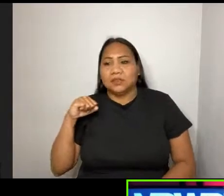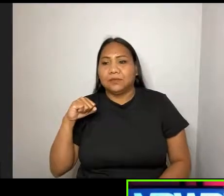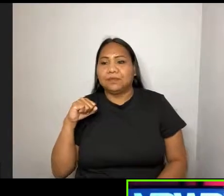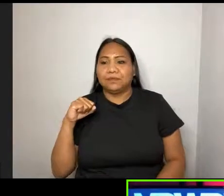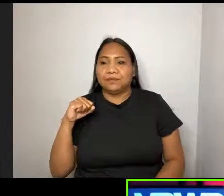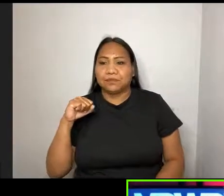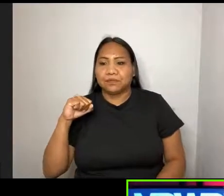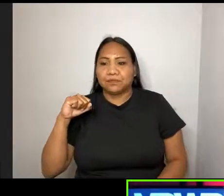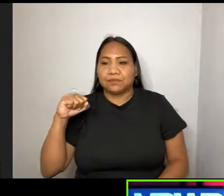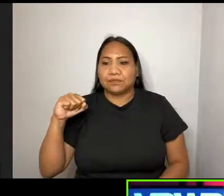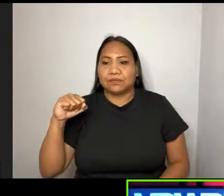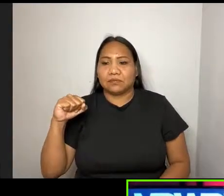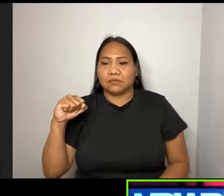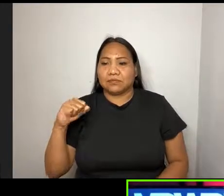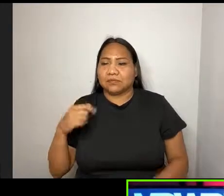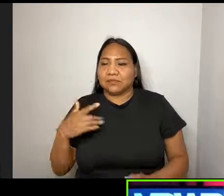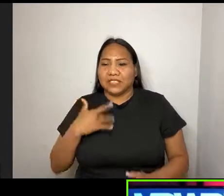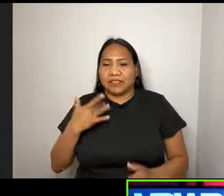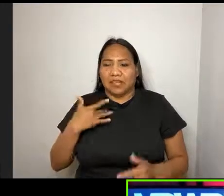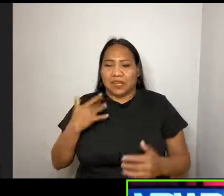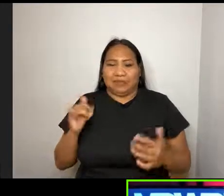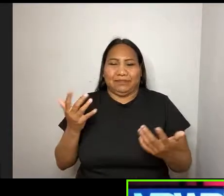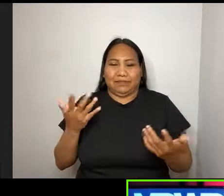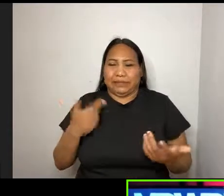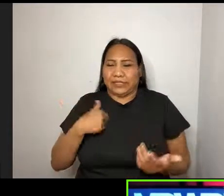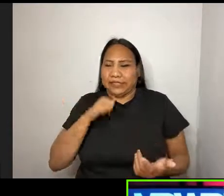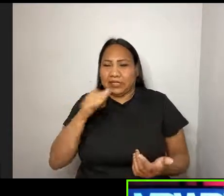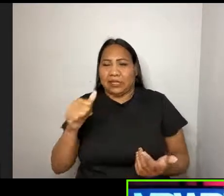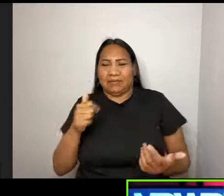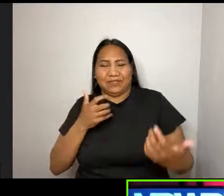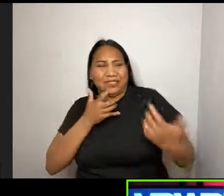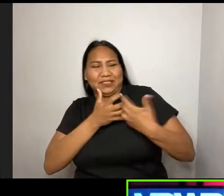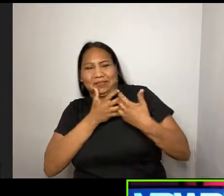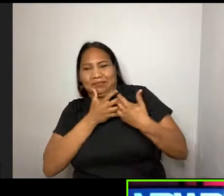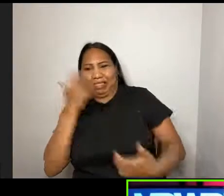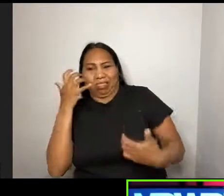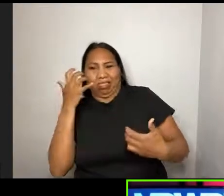with the Native Americans because they were really connected to their culture and heritage